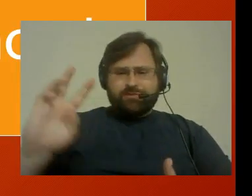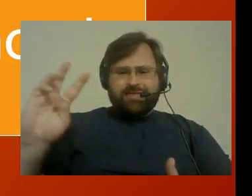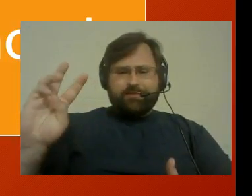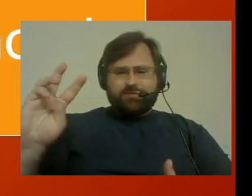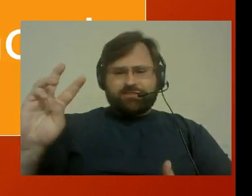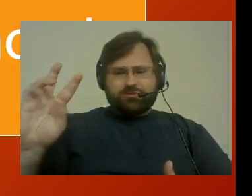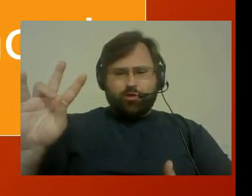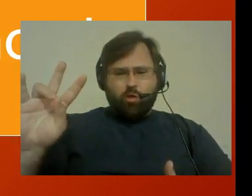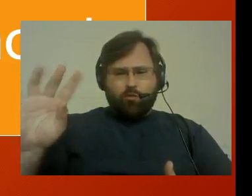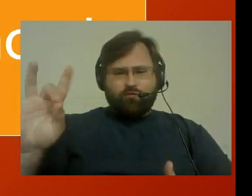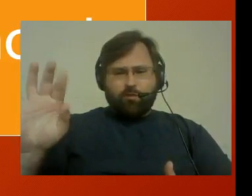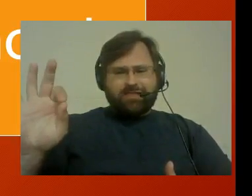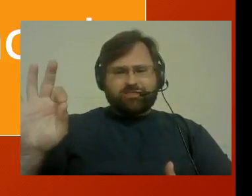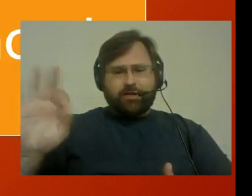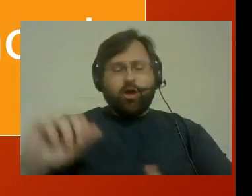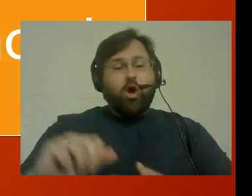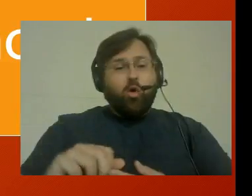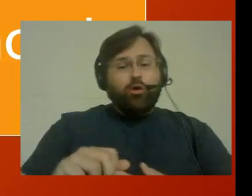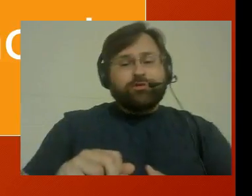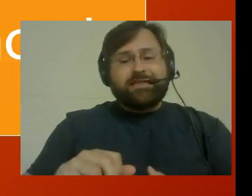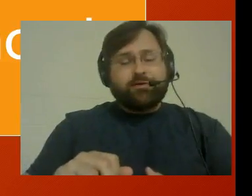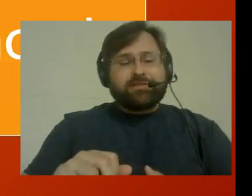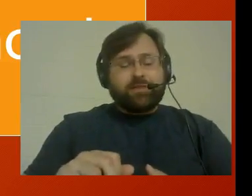you'll see them just the normal formation or you'll see those numbers